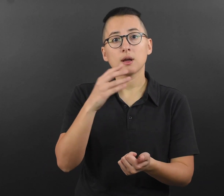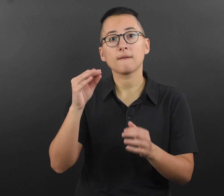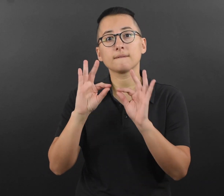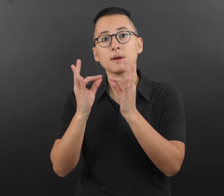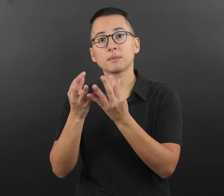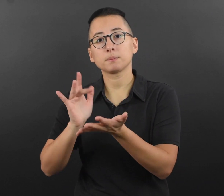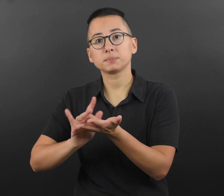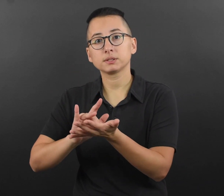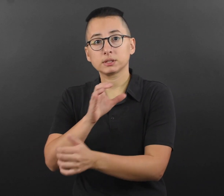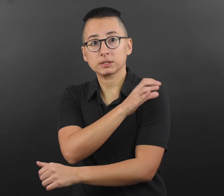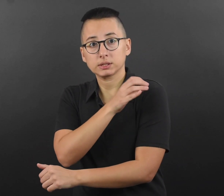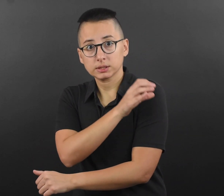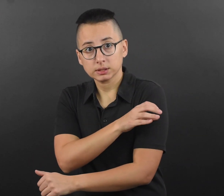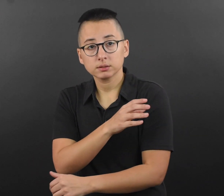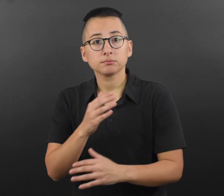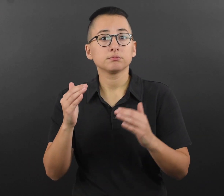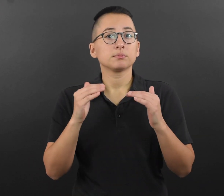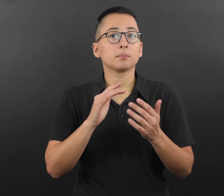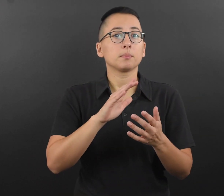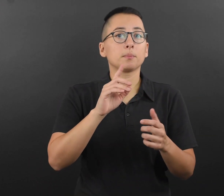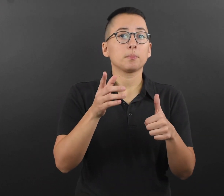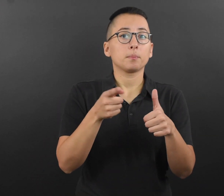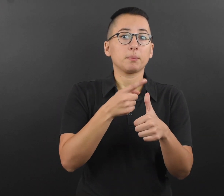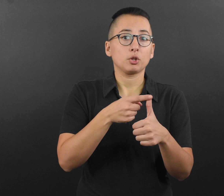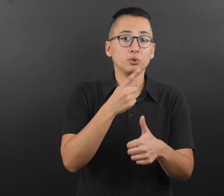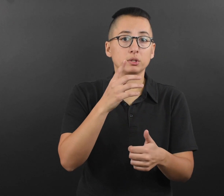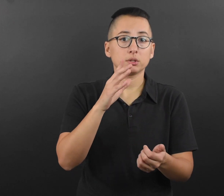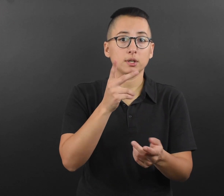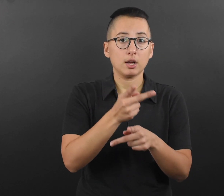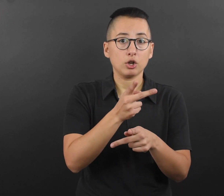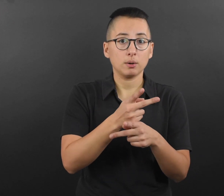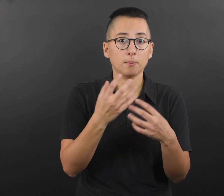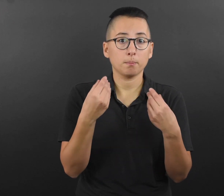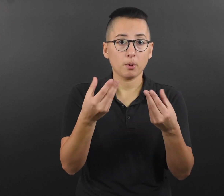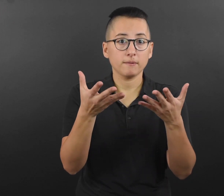clinics, primary care providers, federally qualified health centers,